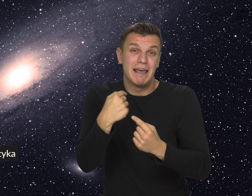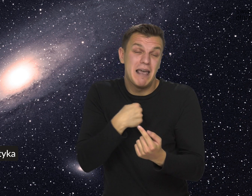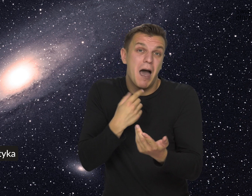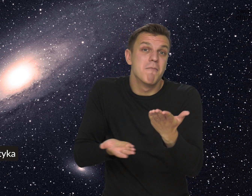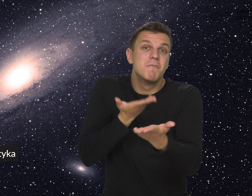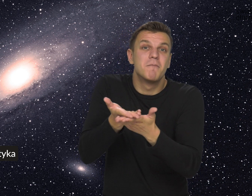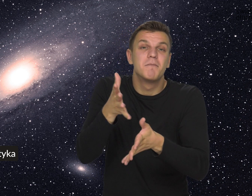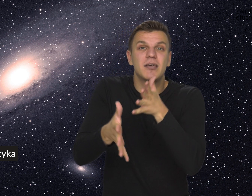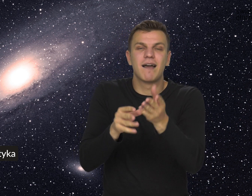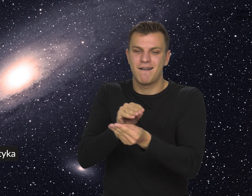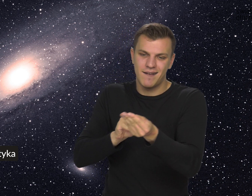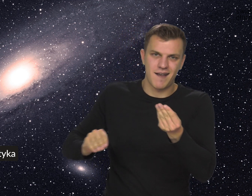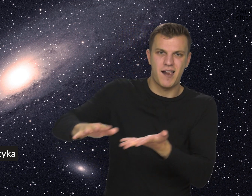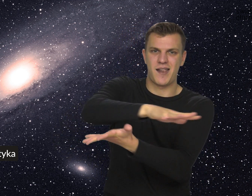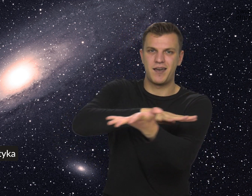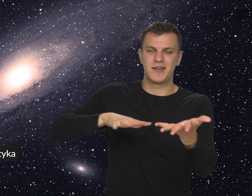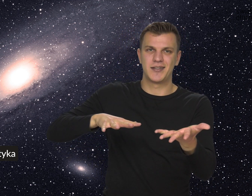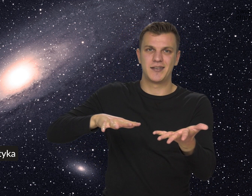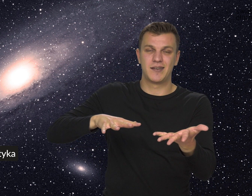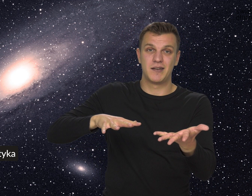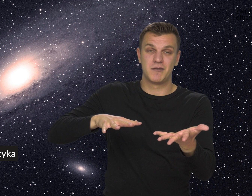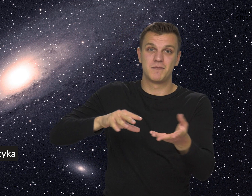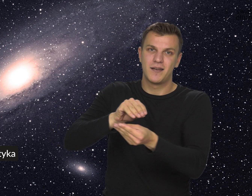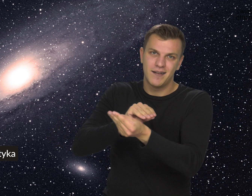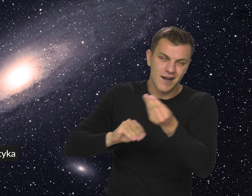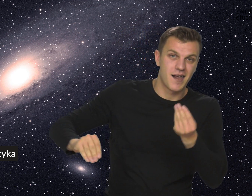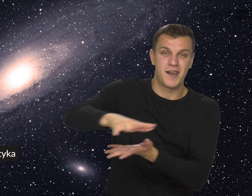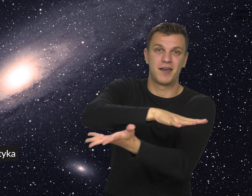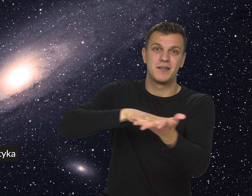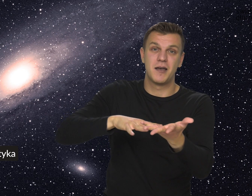My suggestion is GALAXY,